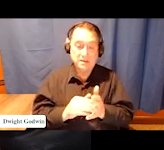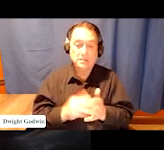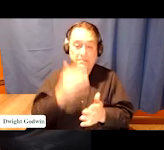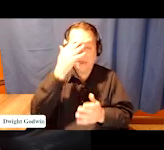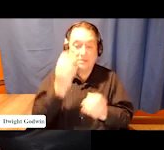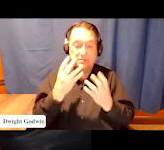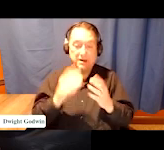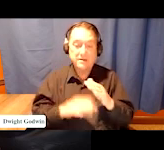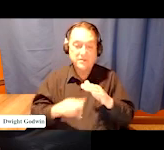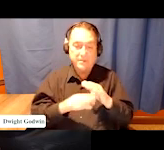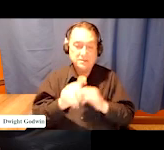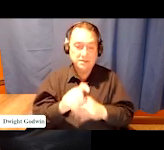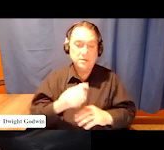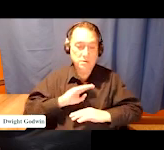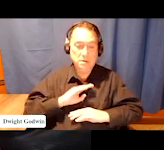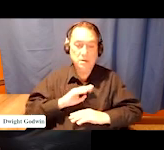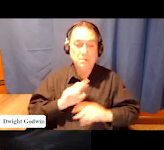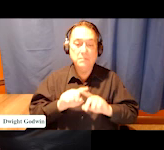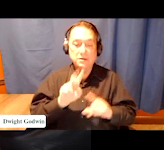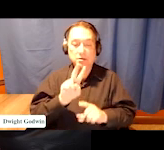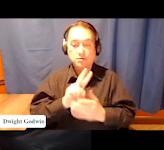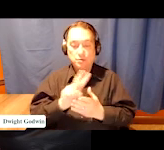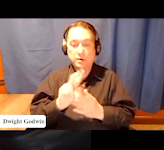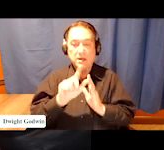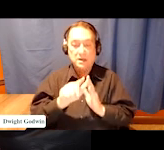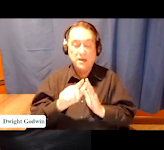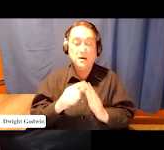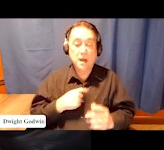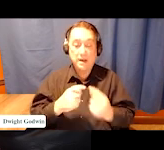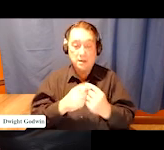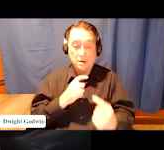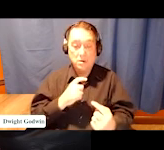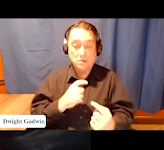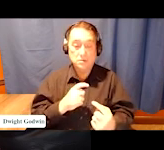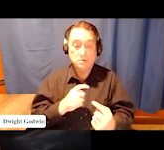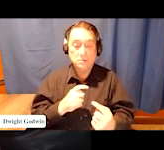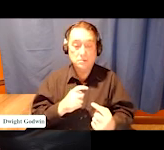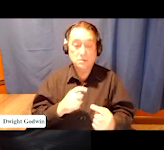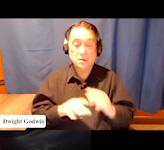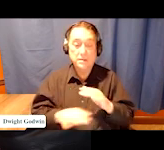But thankfully, two weeks later I received a call from him, and basically he was thanking me